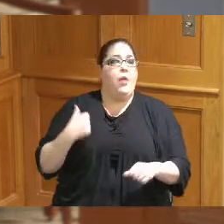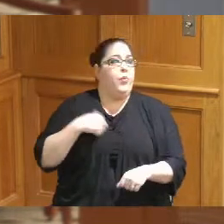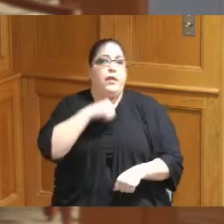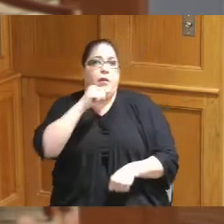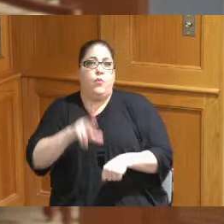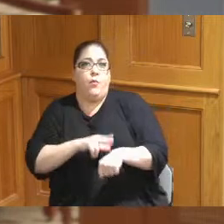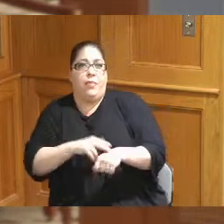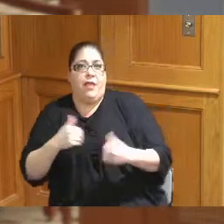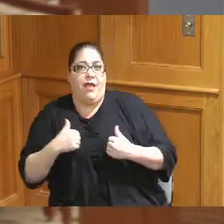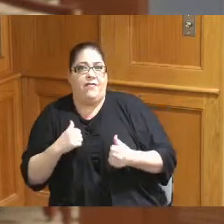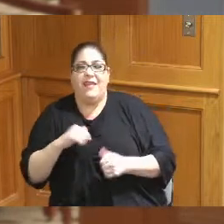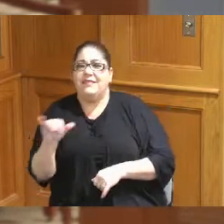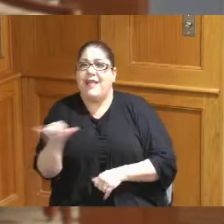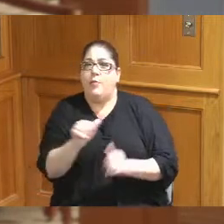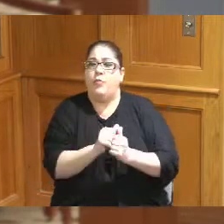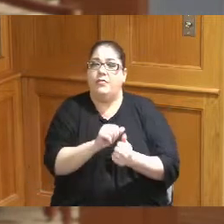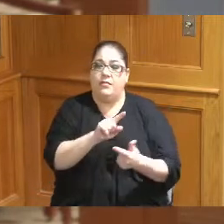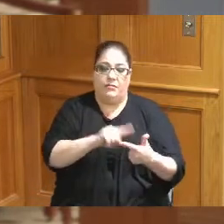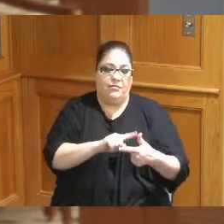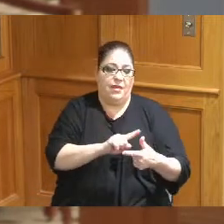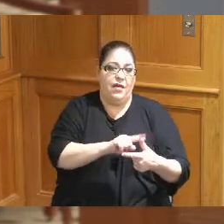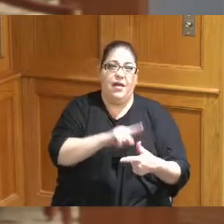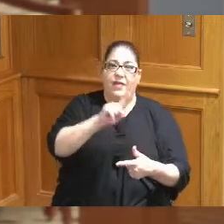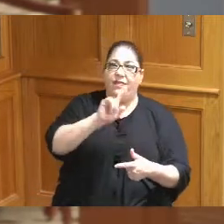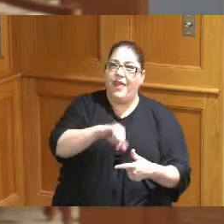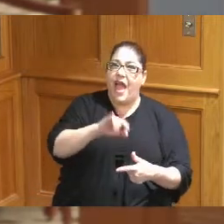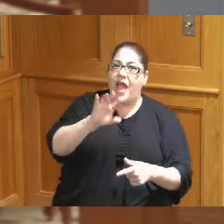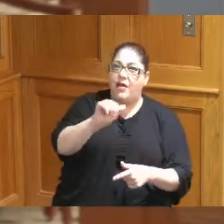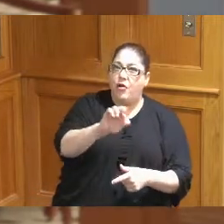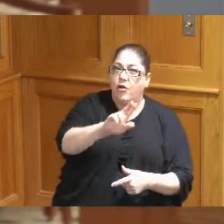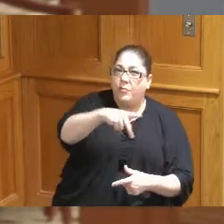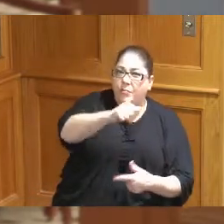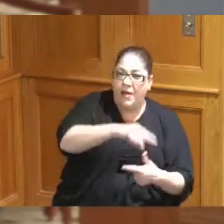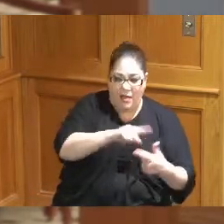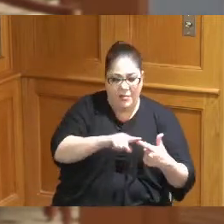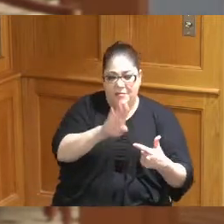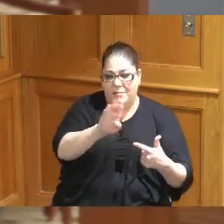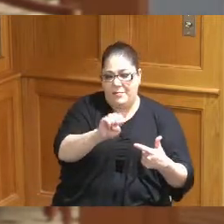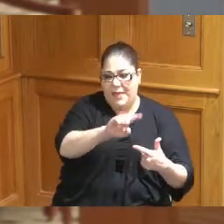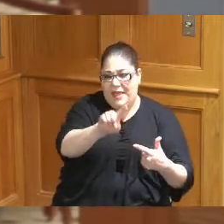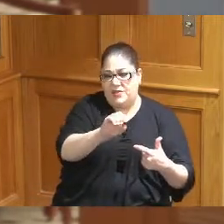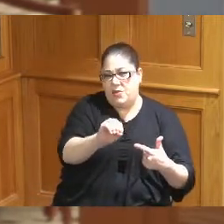with the Bezos money there are opportunities there to fill in gaps that we don't normally